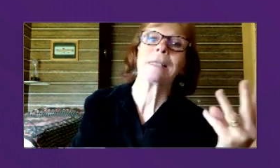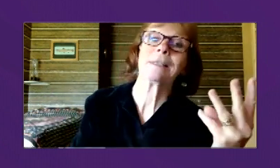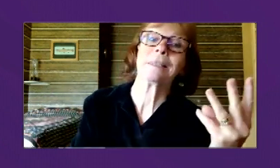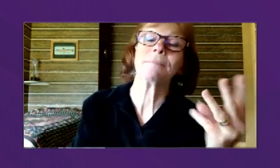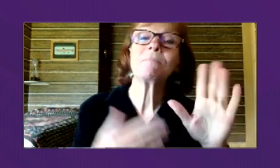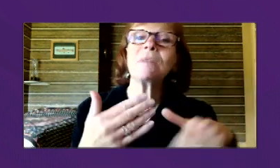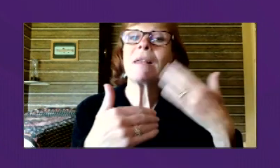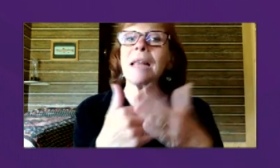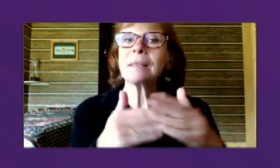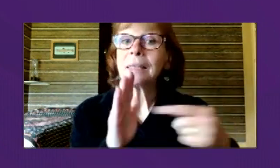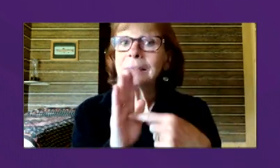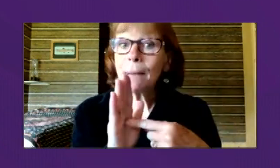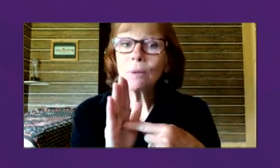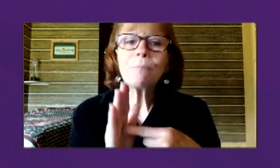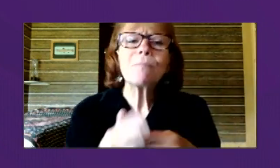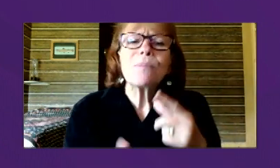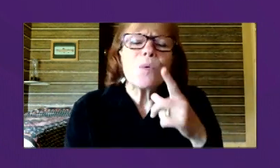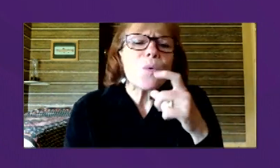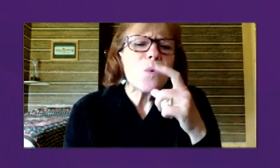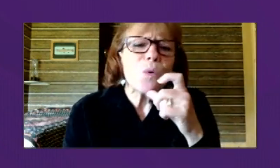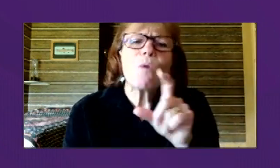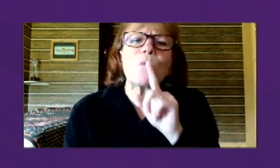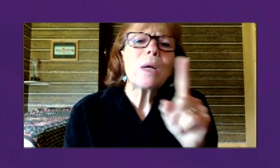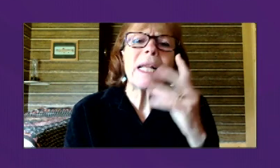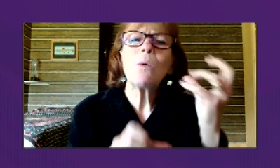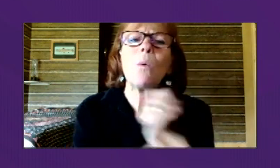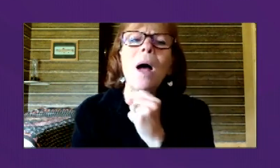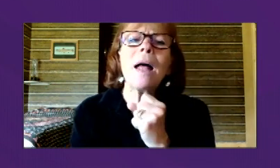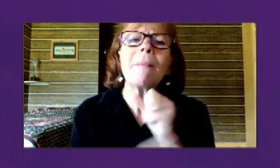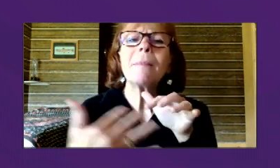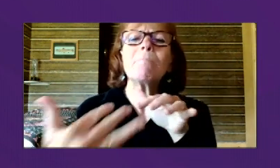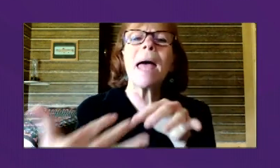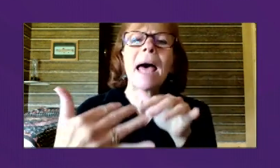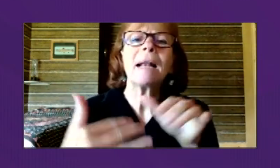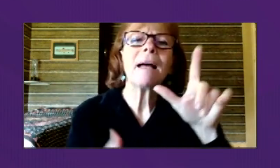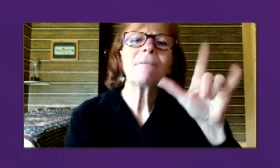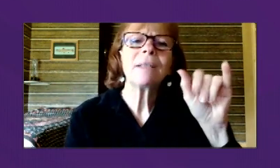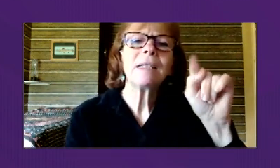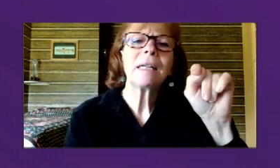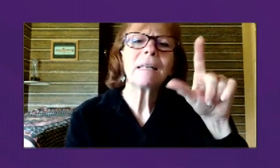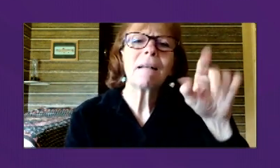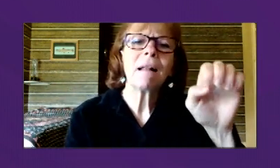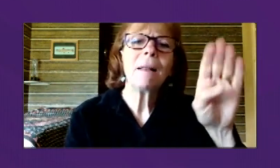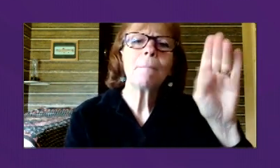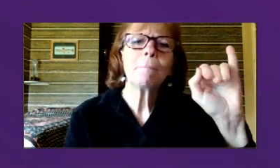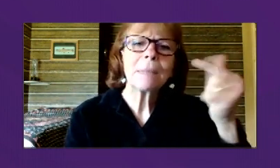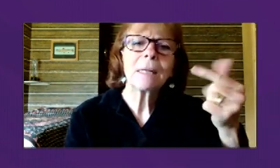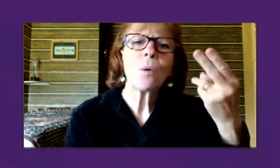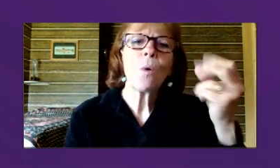which is who really won the Battle of Little Bighorn? The image you can see on your slide here